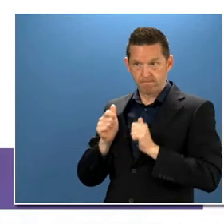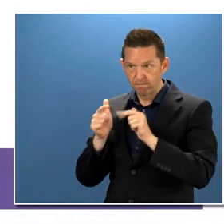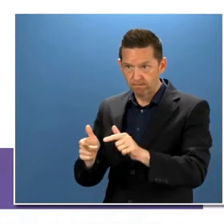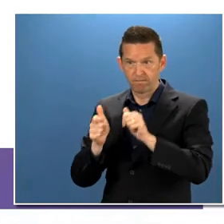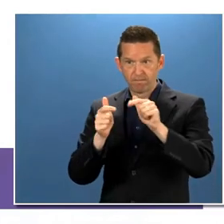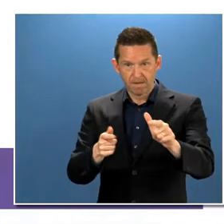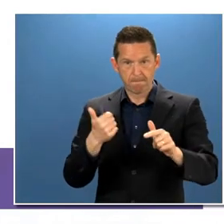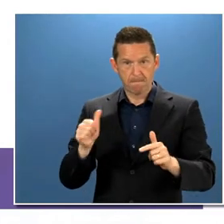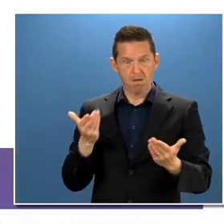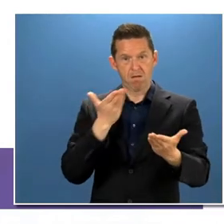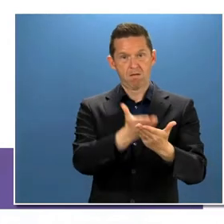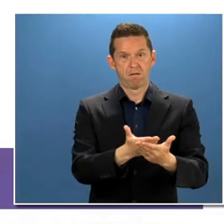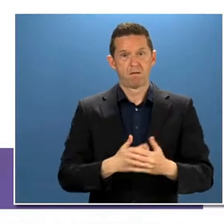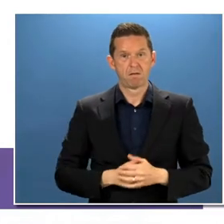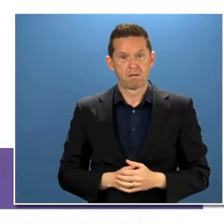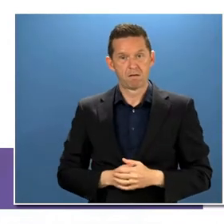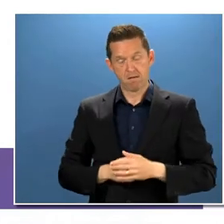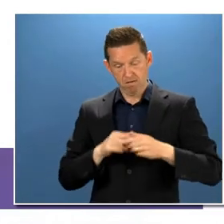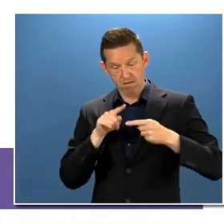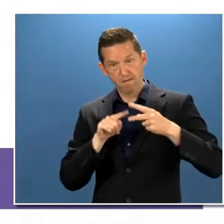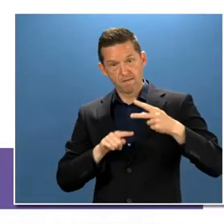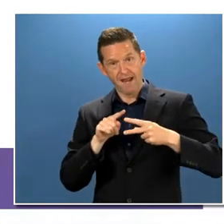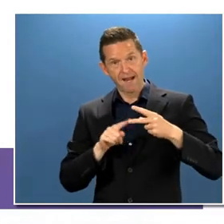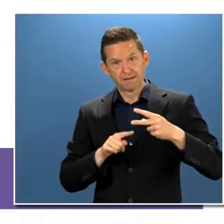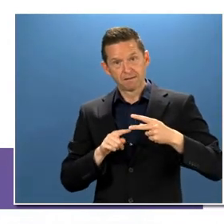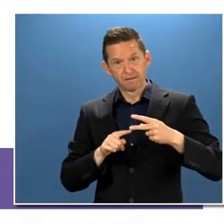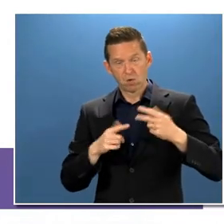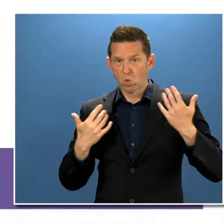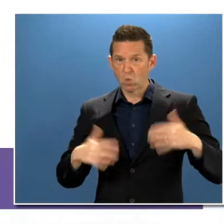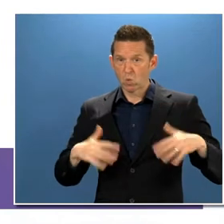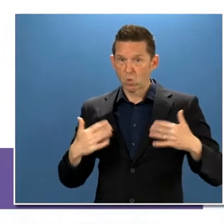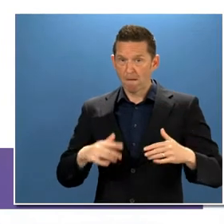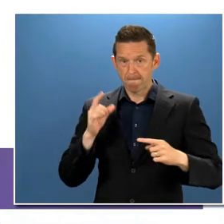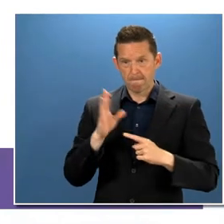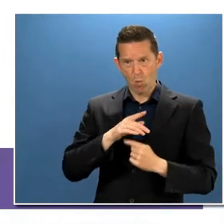And in those circumstances, I think it is incredibly important to be realistic